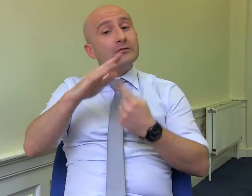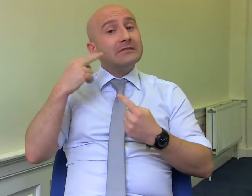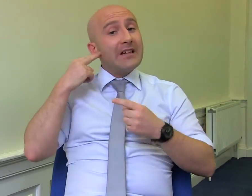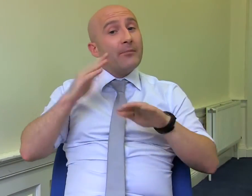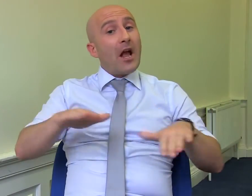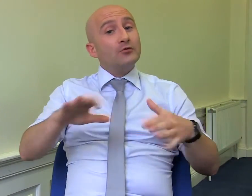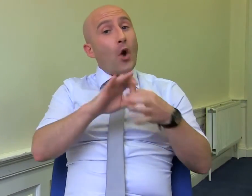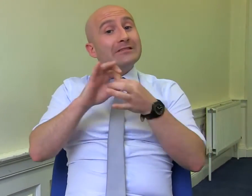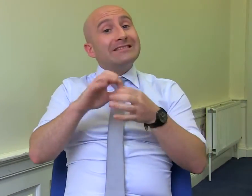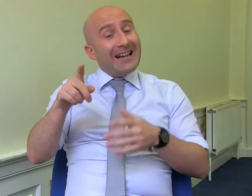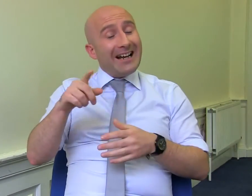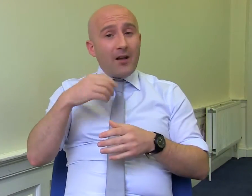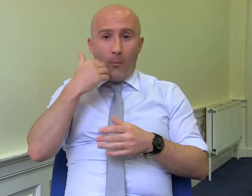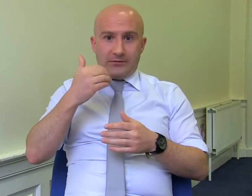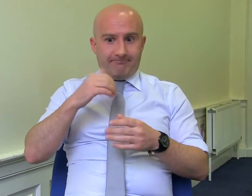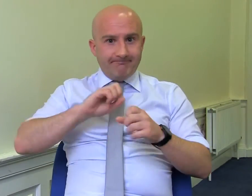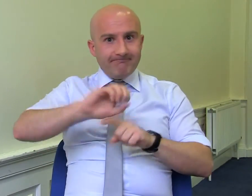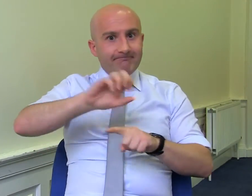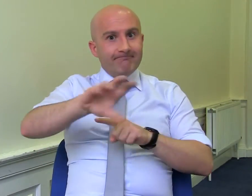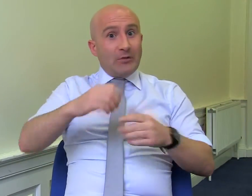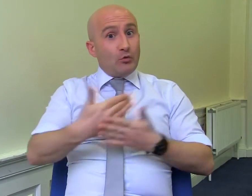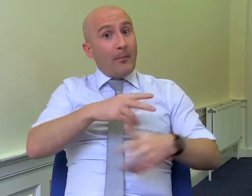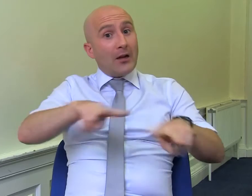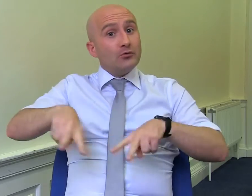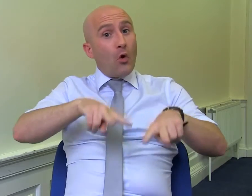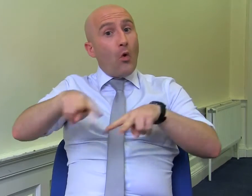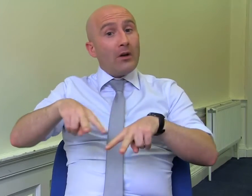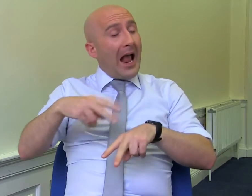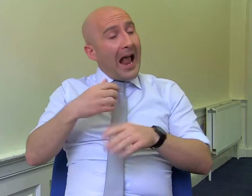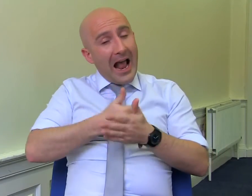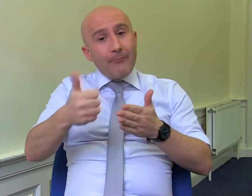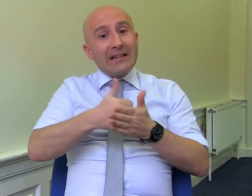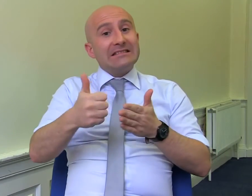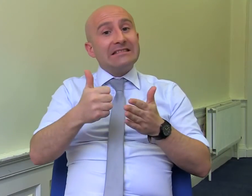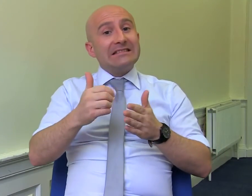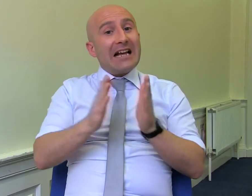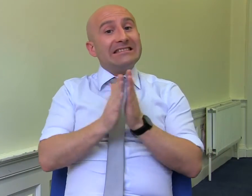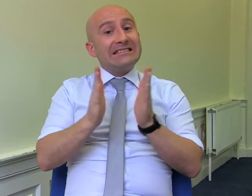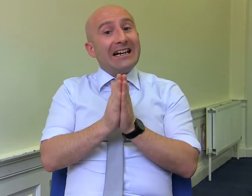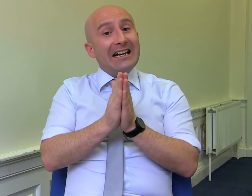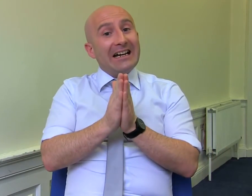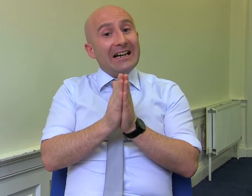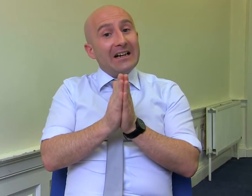The National Deaf Children’s Society is always publishing new videos every Sunday.